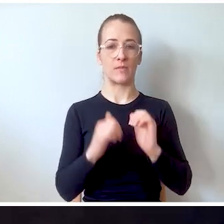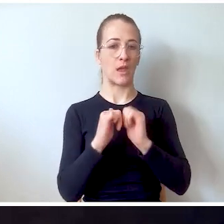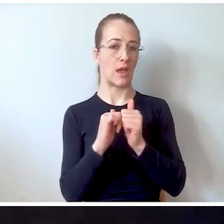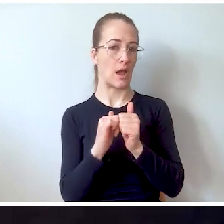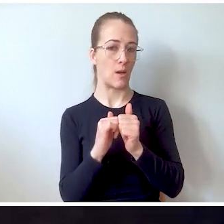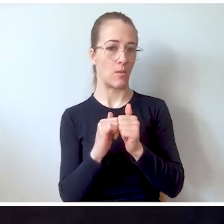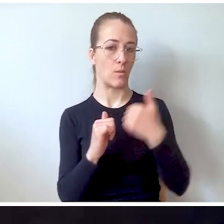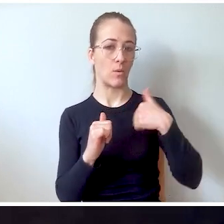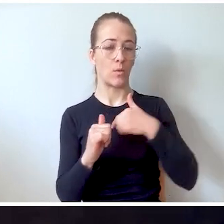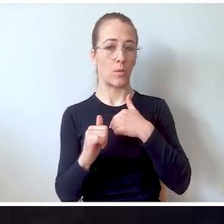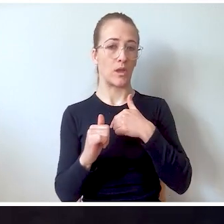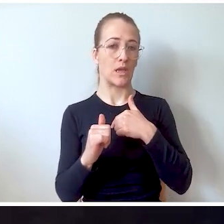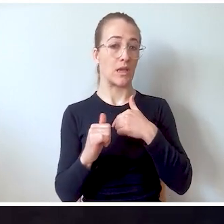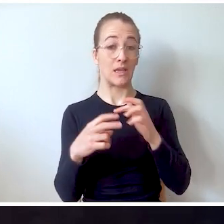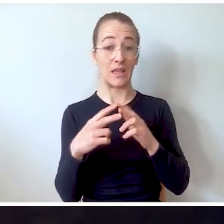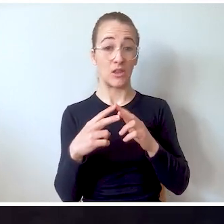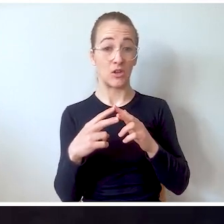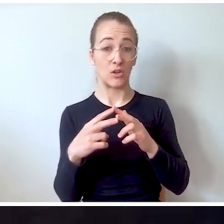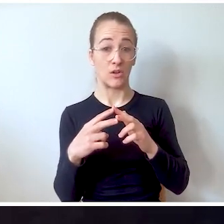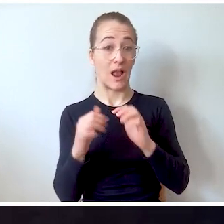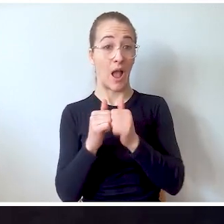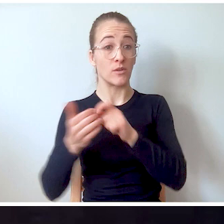And how there's either how it's written about,